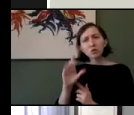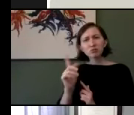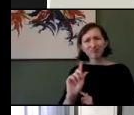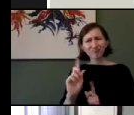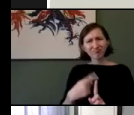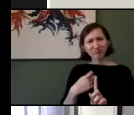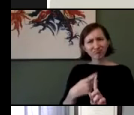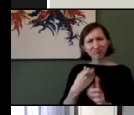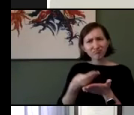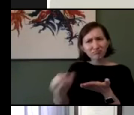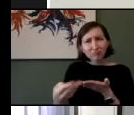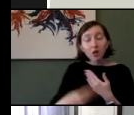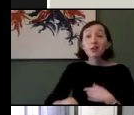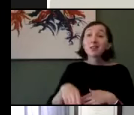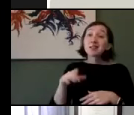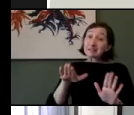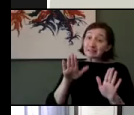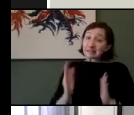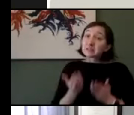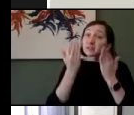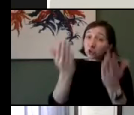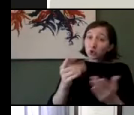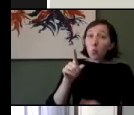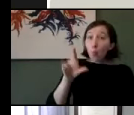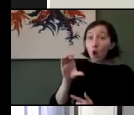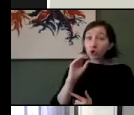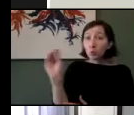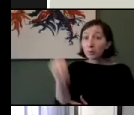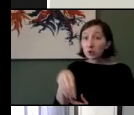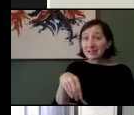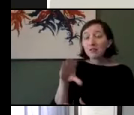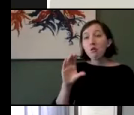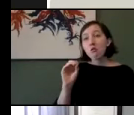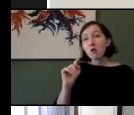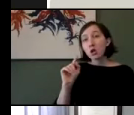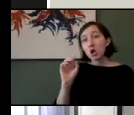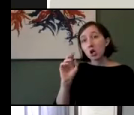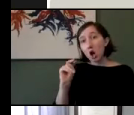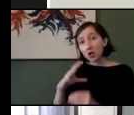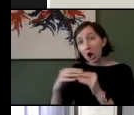Search for 100% cotton or 60%/40% blends.